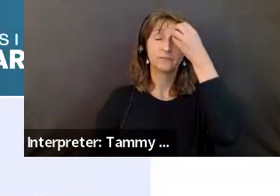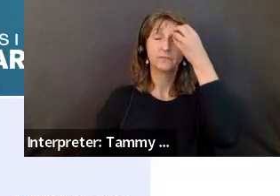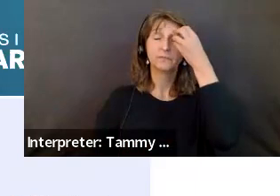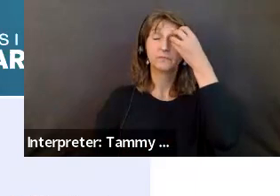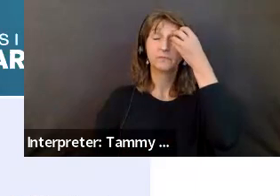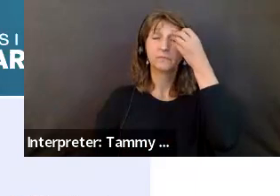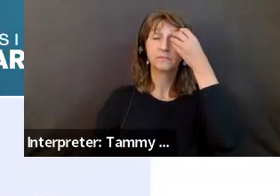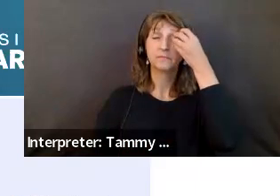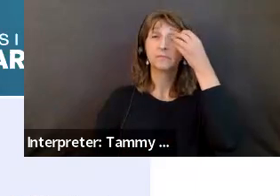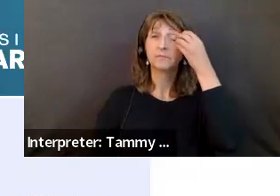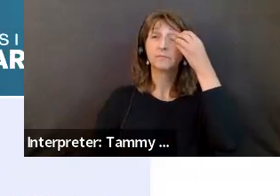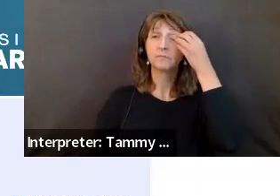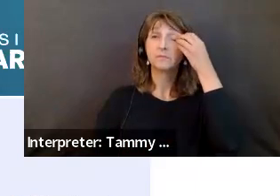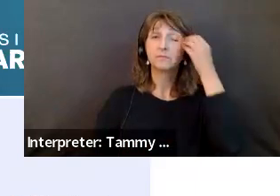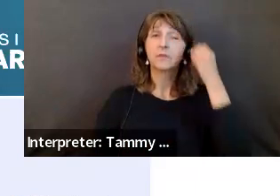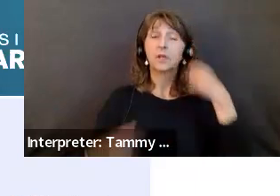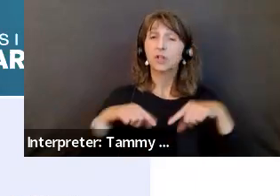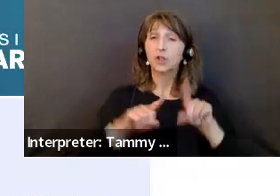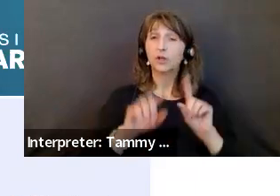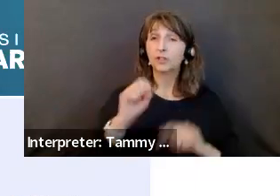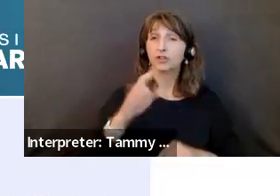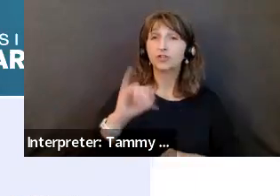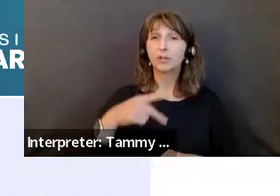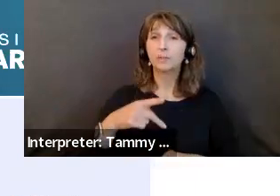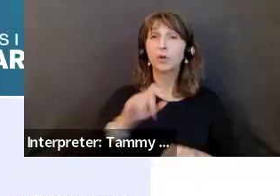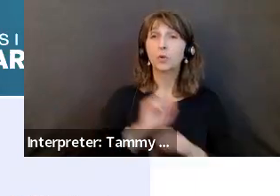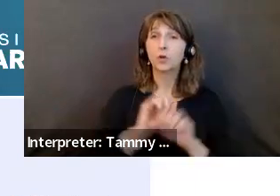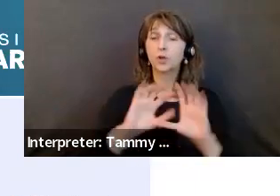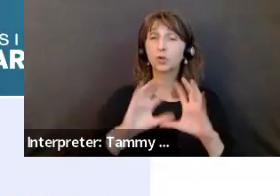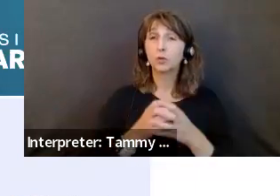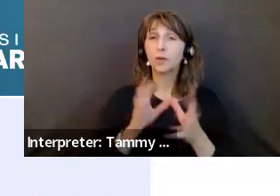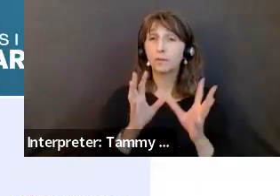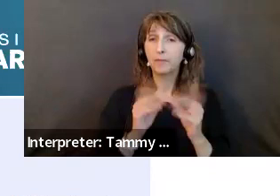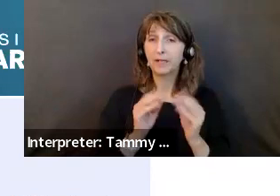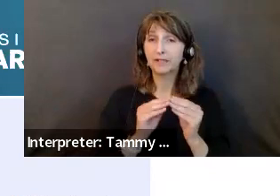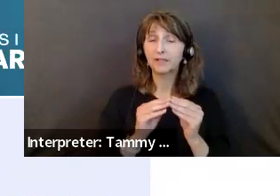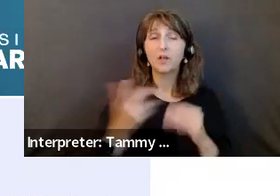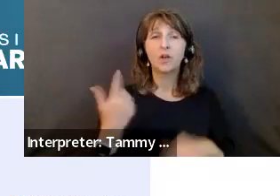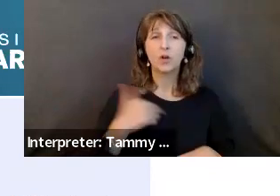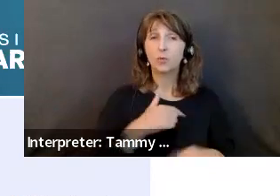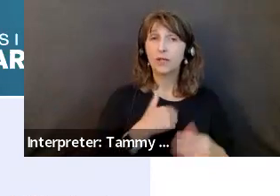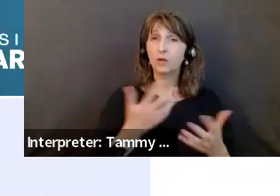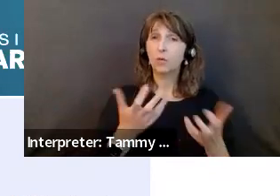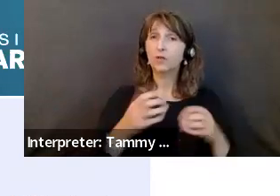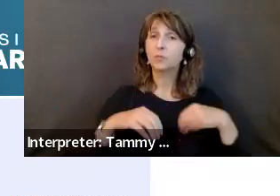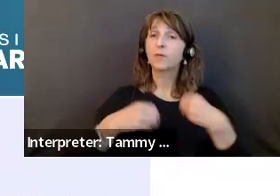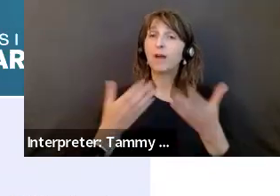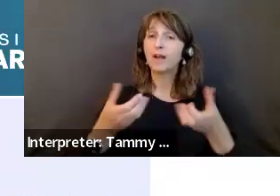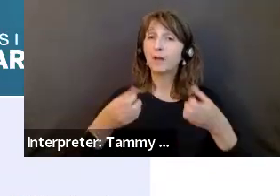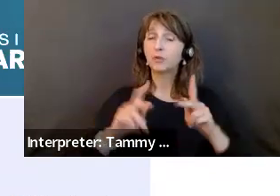Also during our ship work group meetings, we do like to provide, an opportunity for our partners to, respond openly.